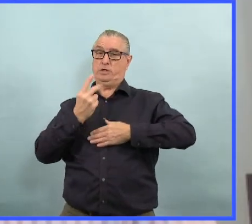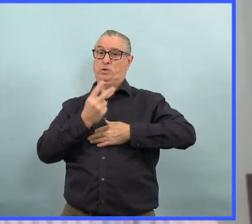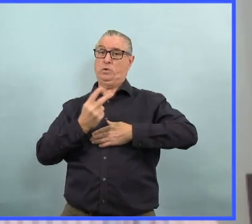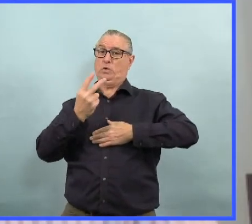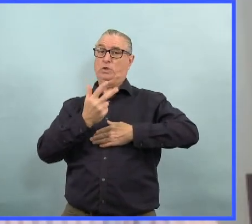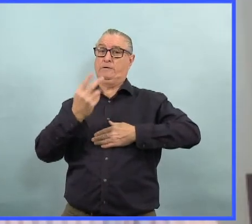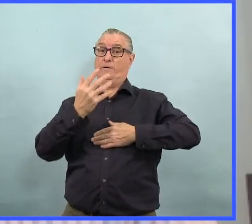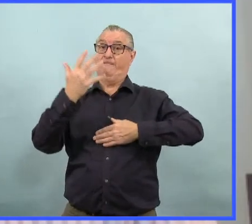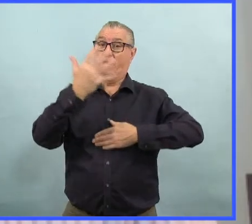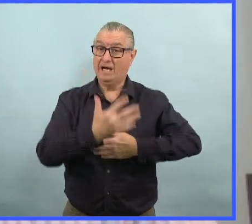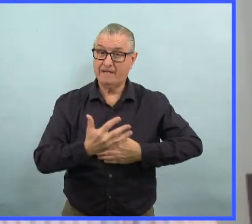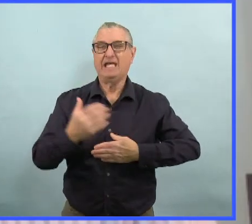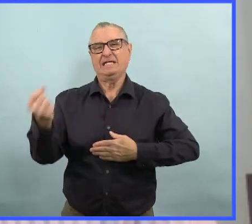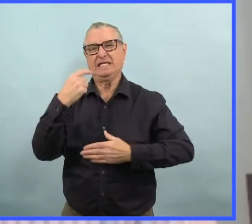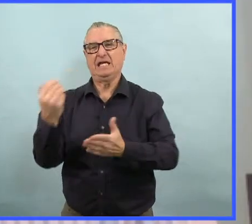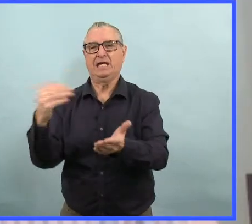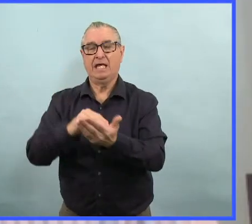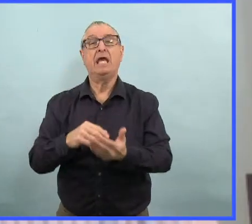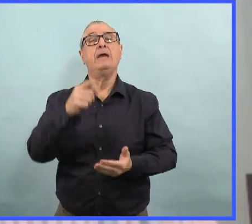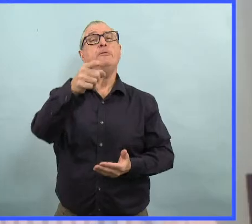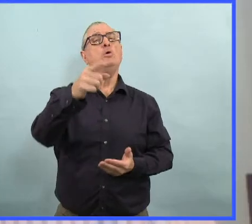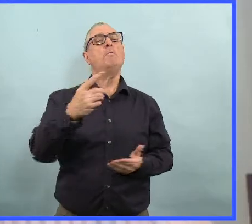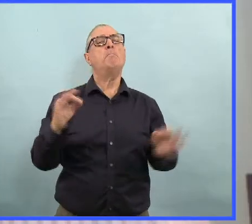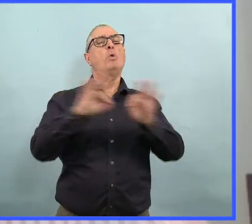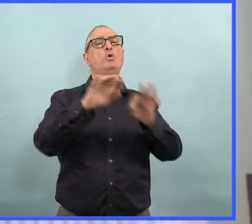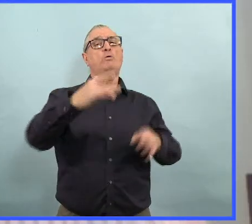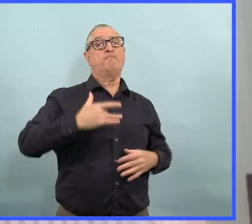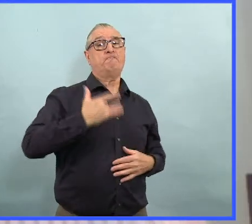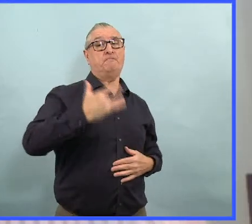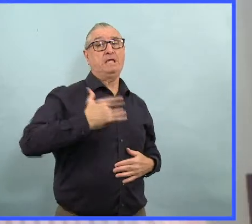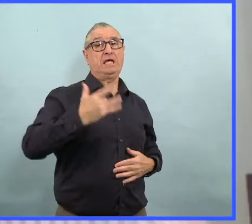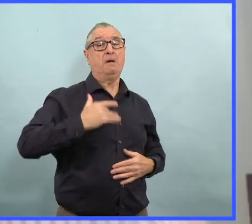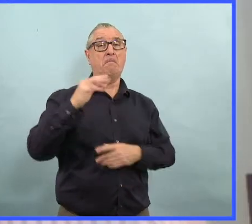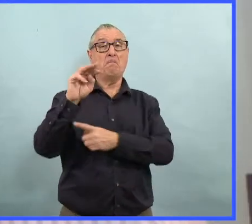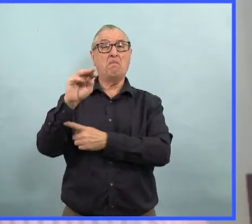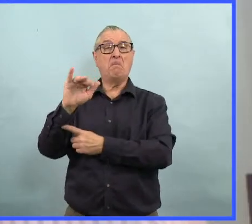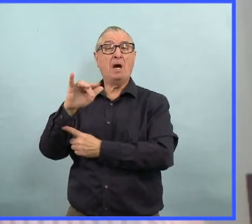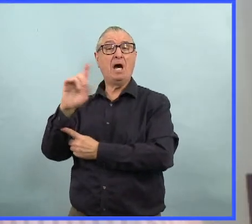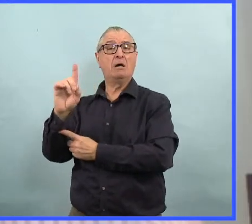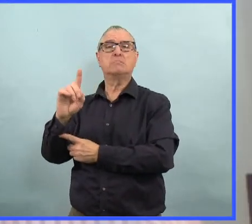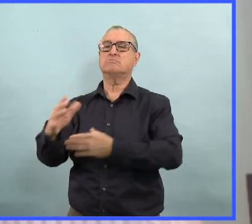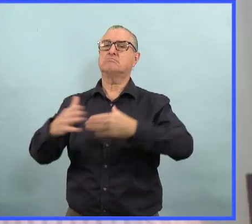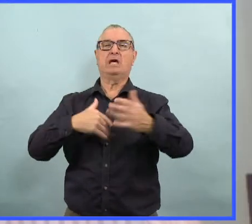develop because we do have a short time window related to the effectiveness of this medication